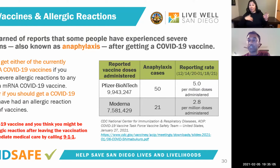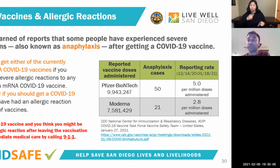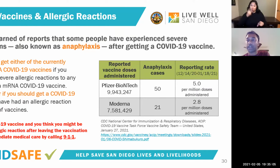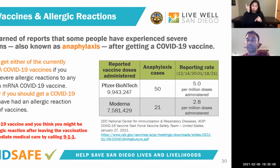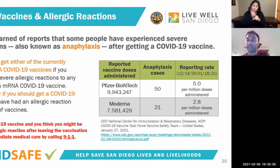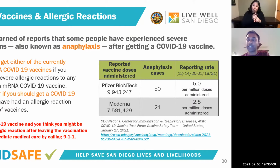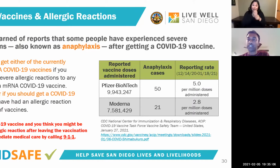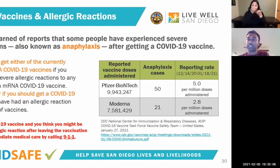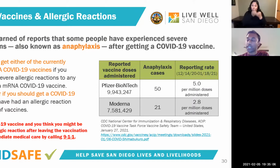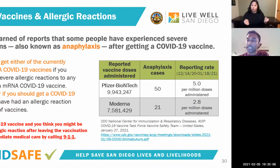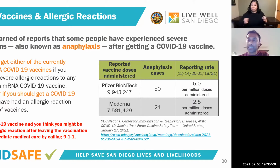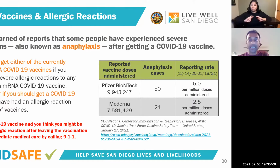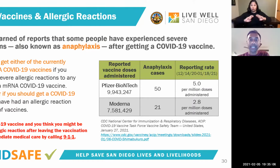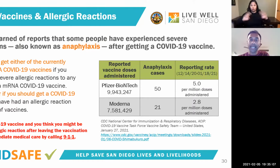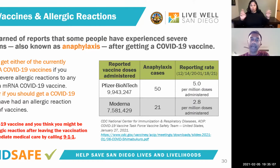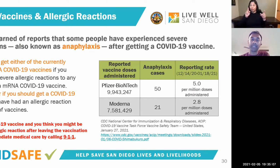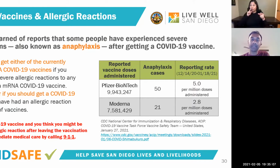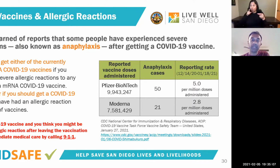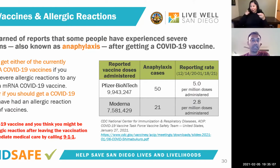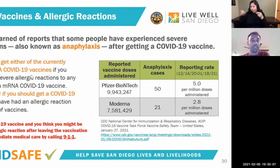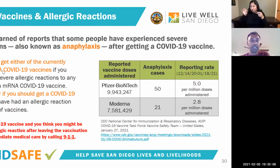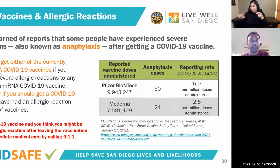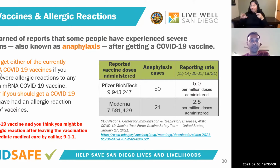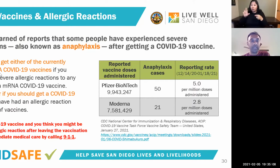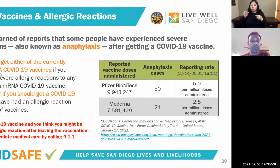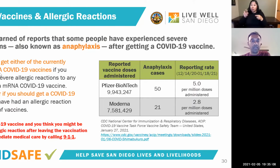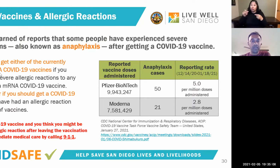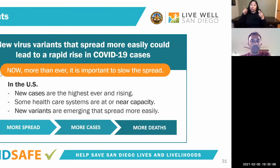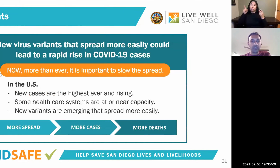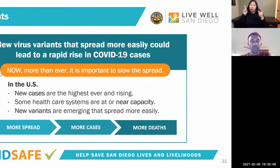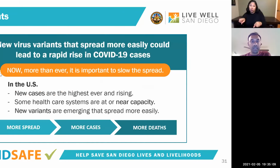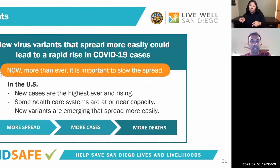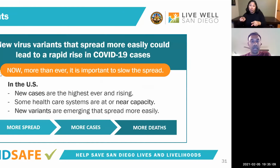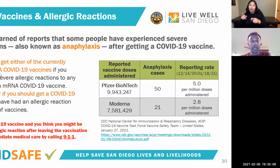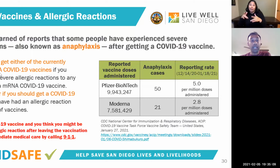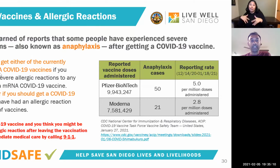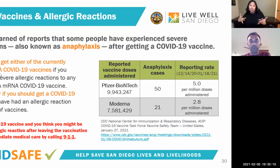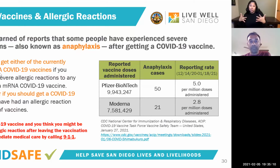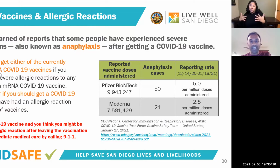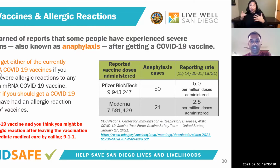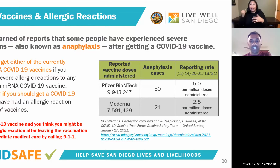these rare events, just in case they happen. I’m going back, sorry.